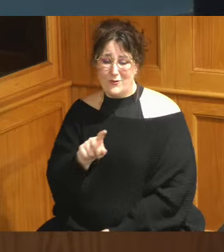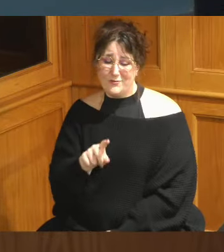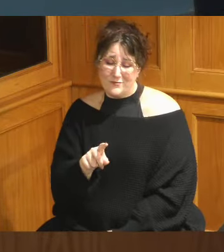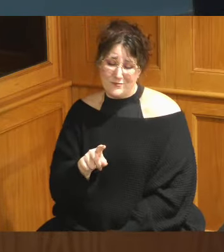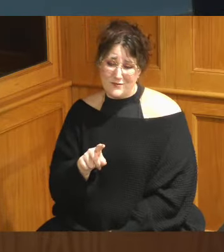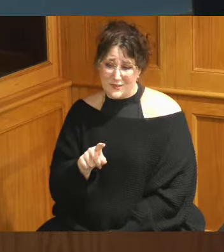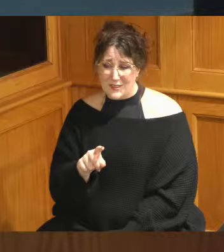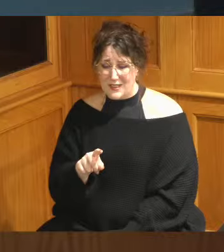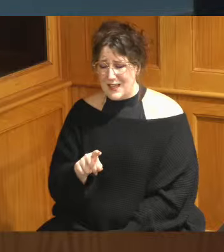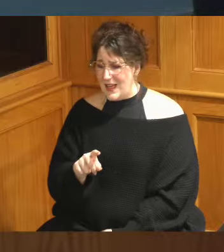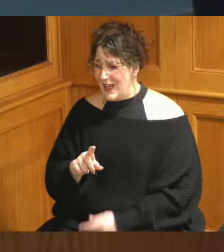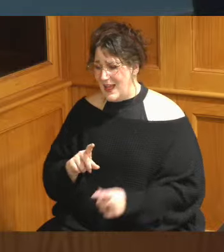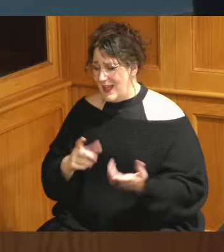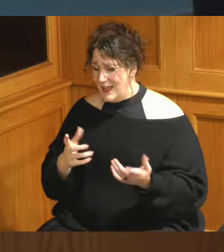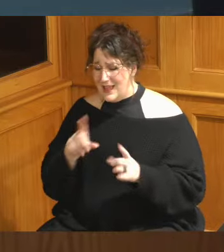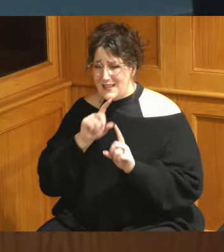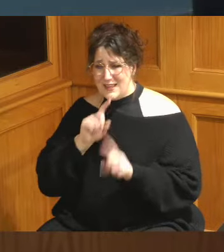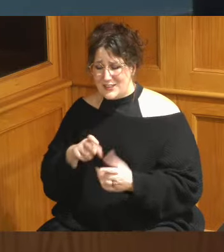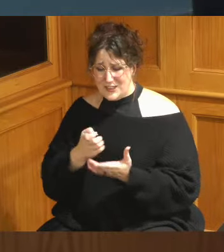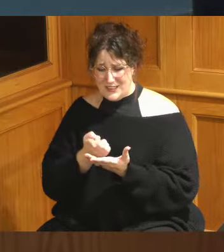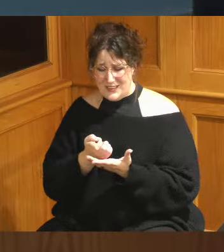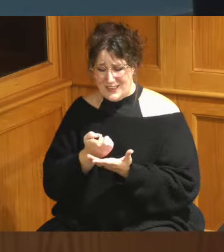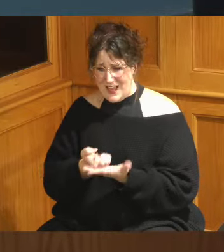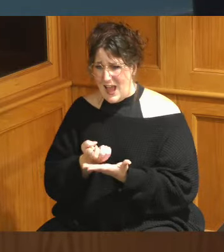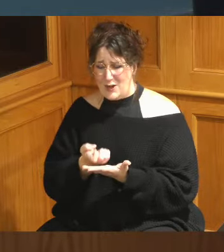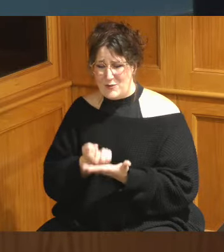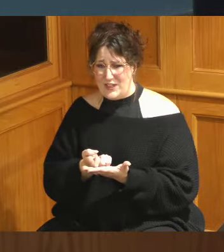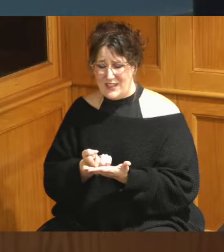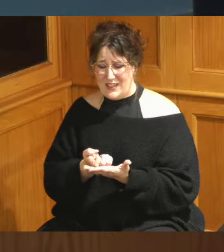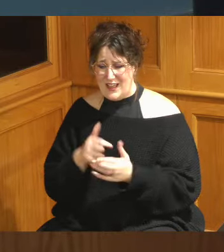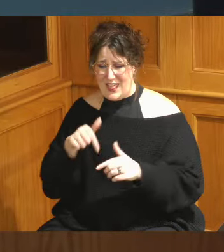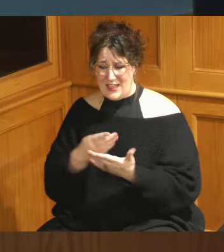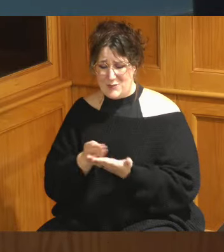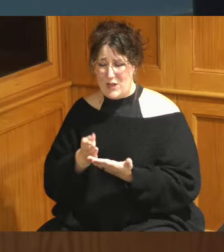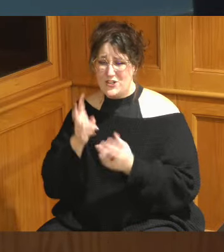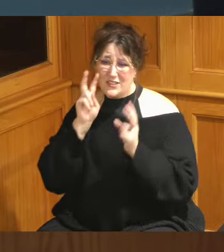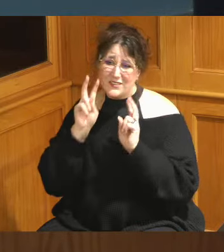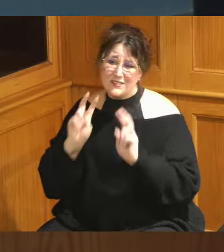in the economy. I mean, in some ways, this budget looks towards the future and says we are hopeful